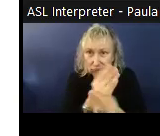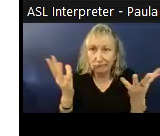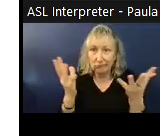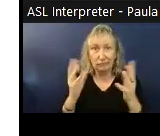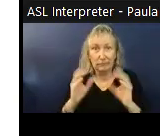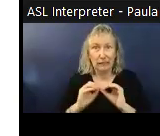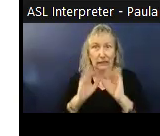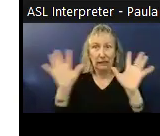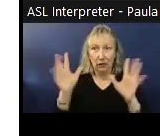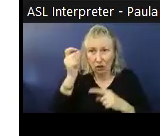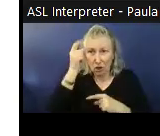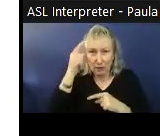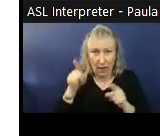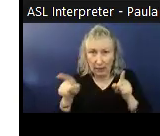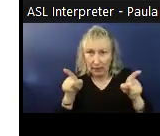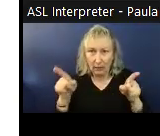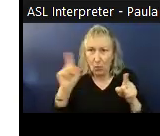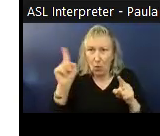where those confidentiality rules lie.